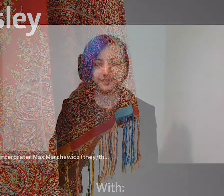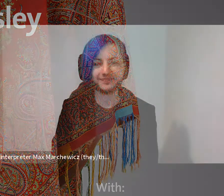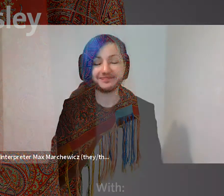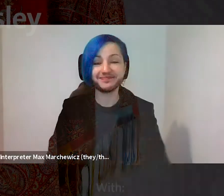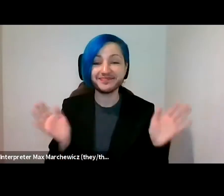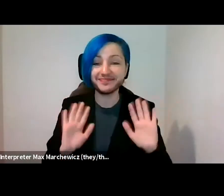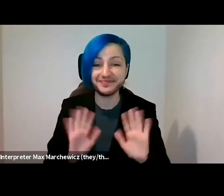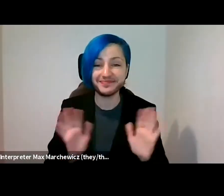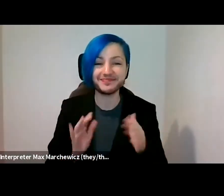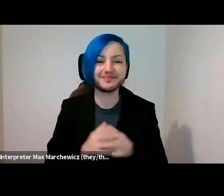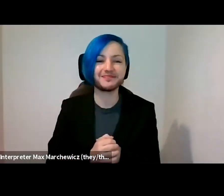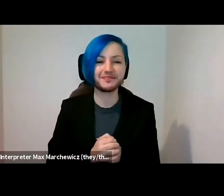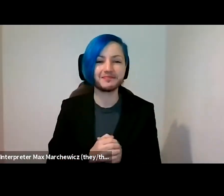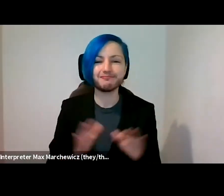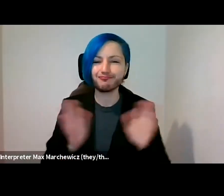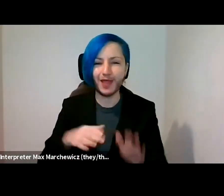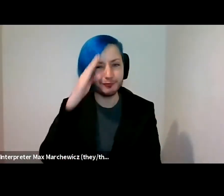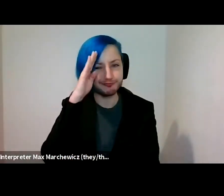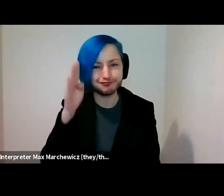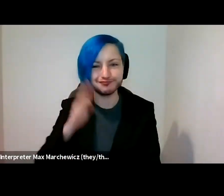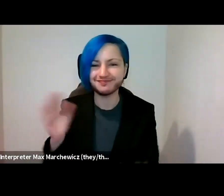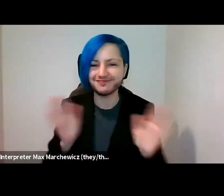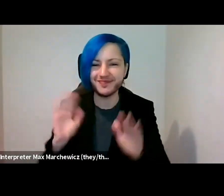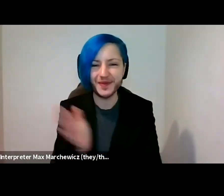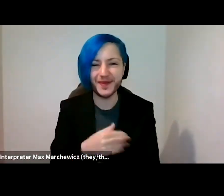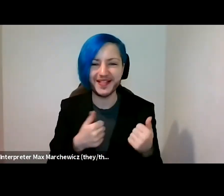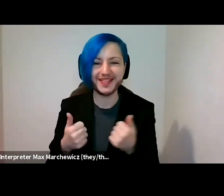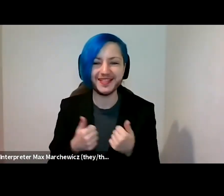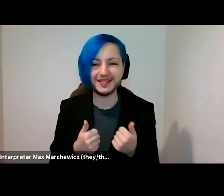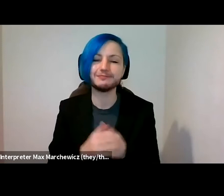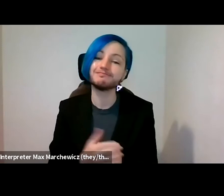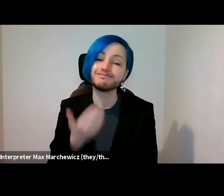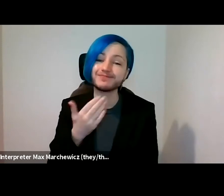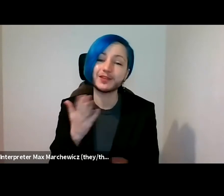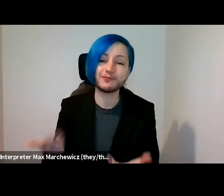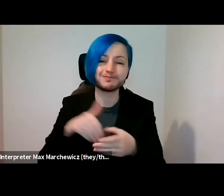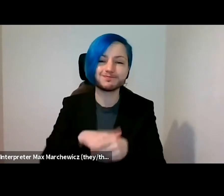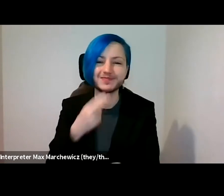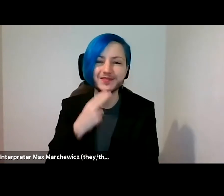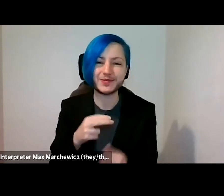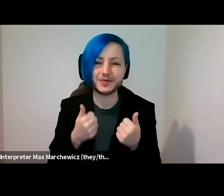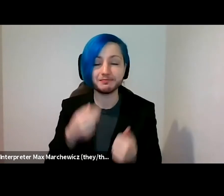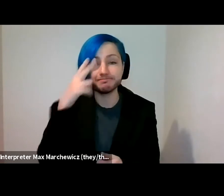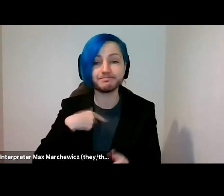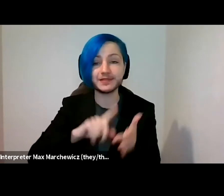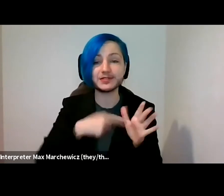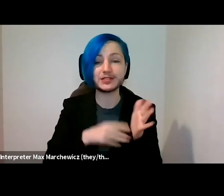Hello, Hello, and salutations, everyone. Thanks for joining us this afternoon. My name is James Wylie,